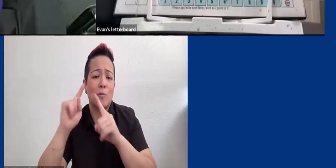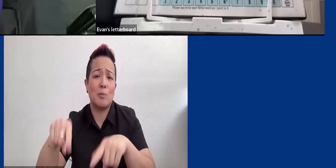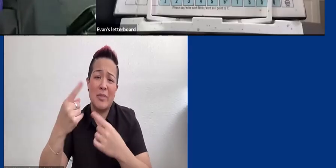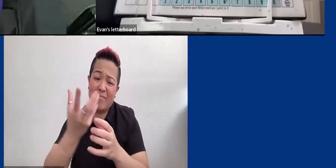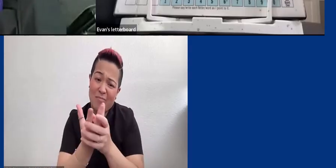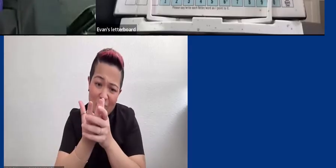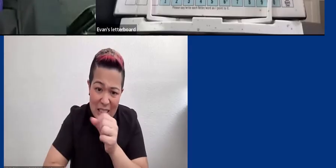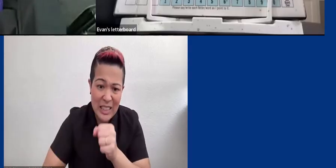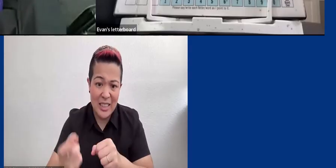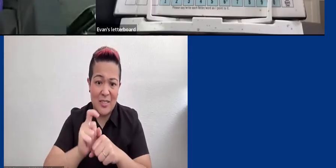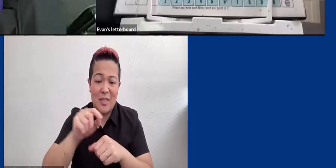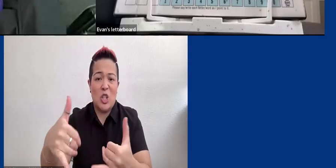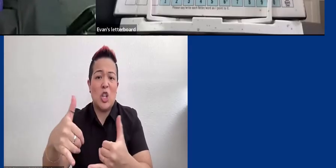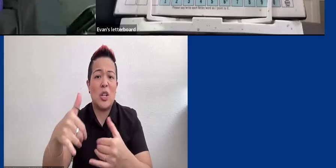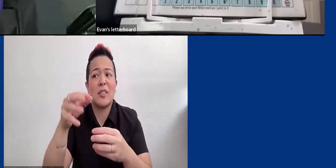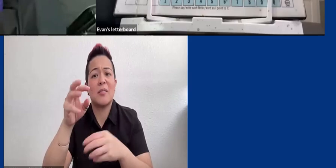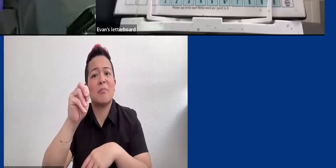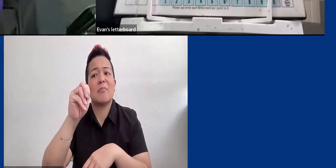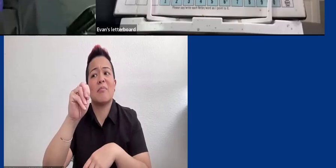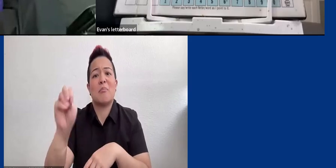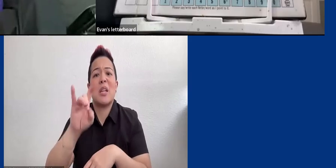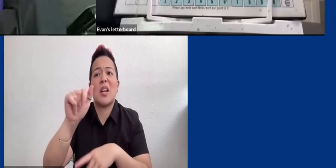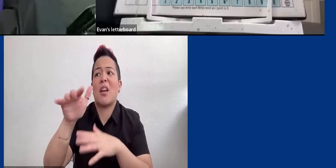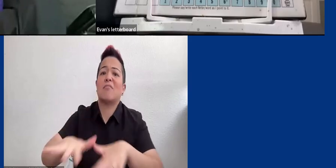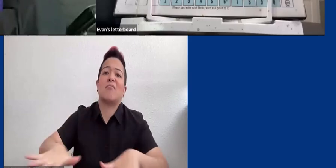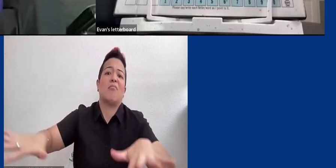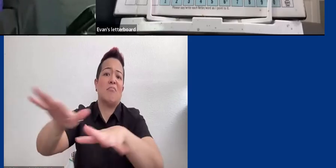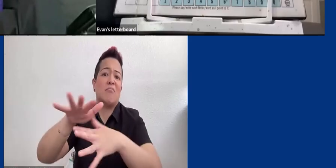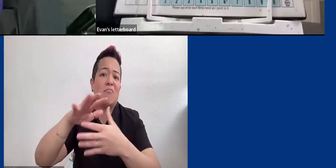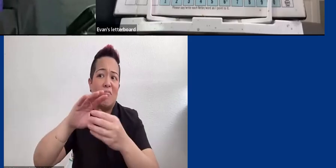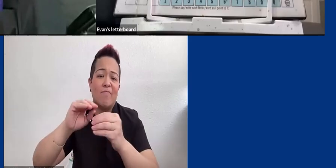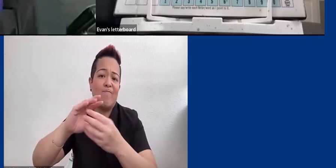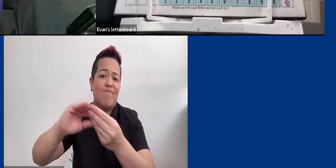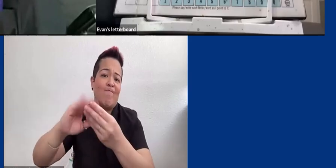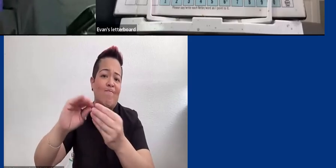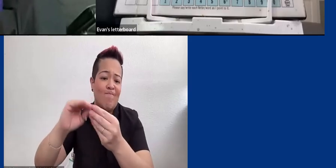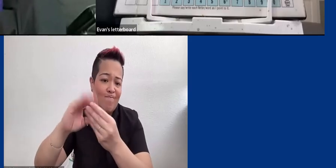and empowering experiences two educating the non